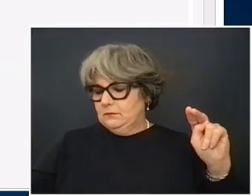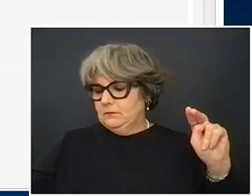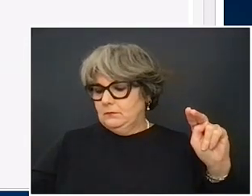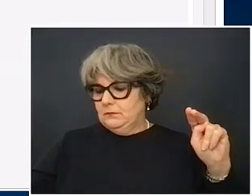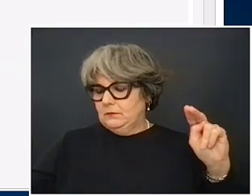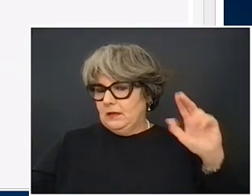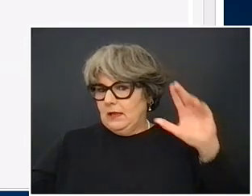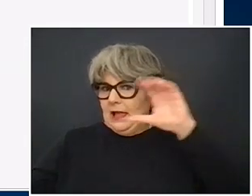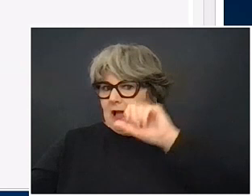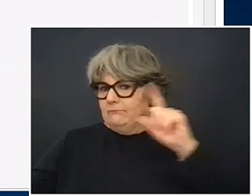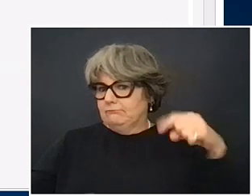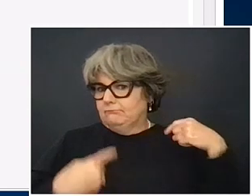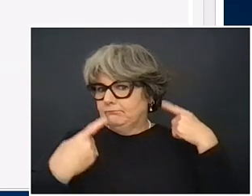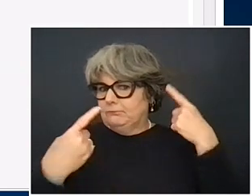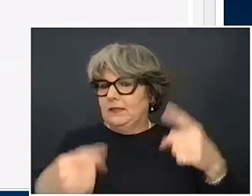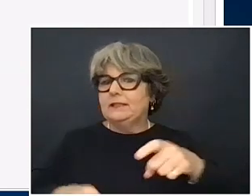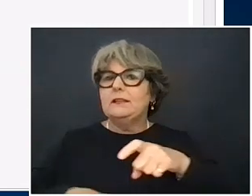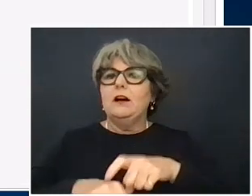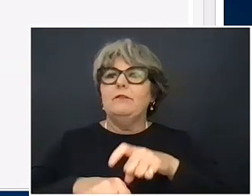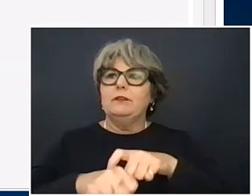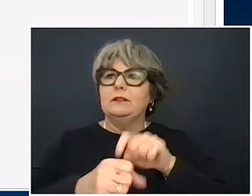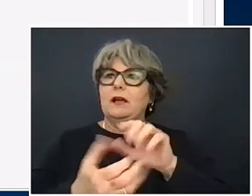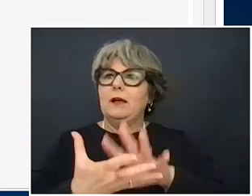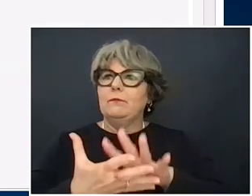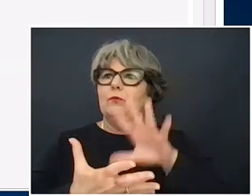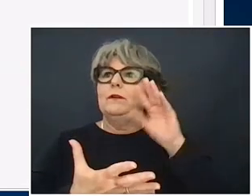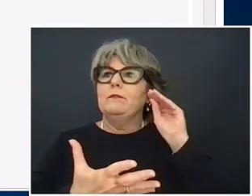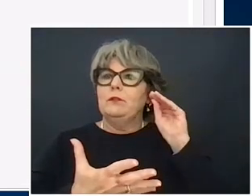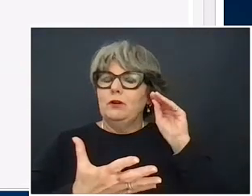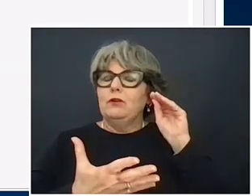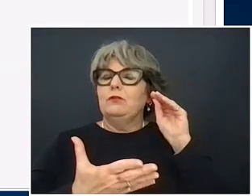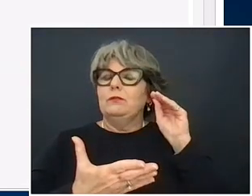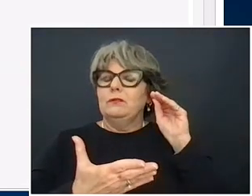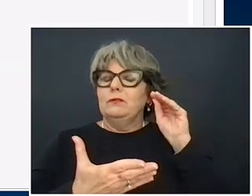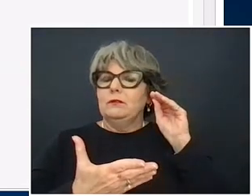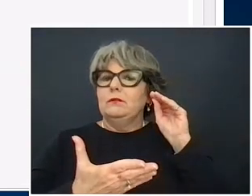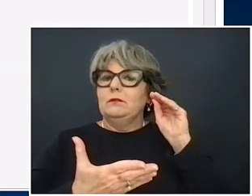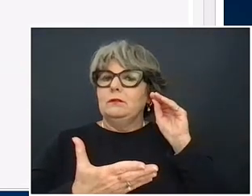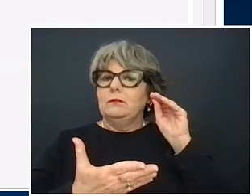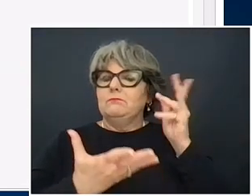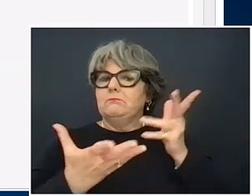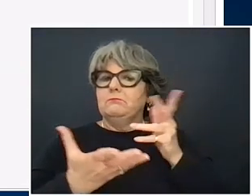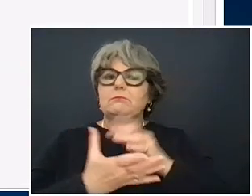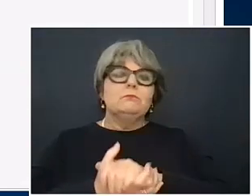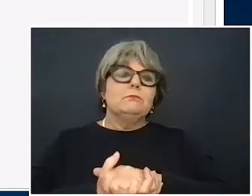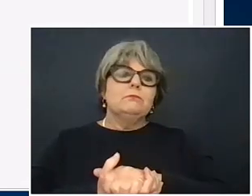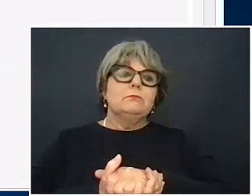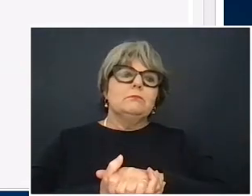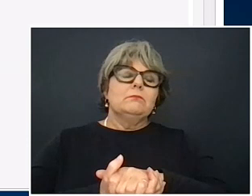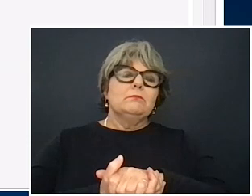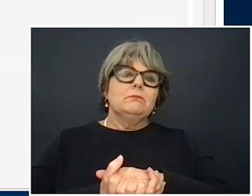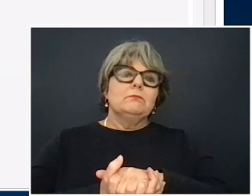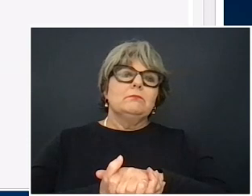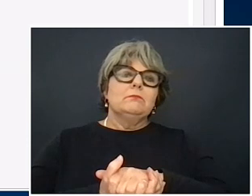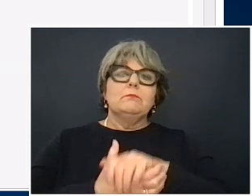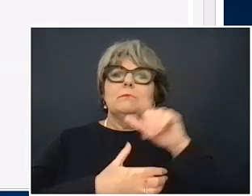time we have found that- of course, that when- you know, sometimes when the teach